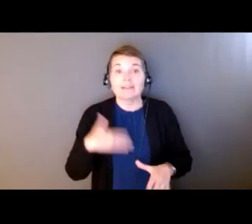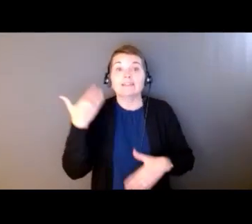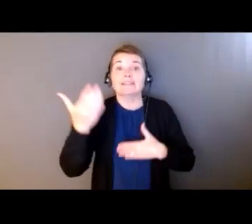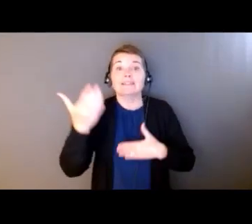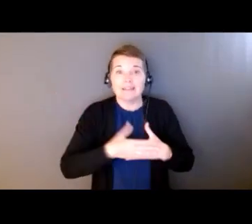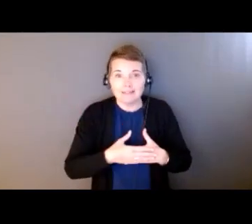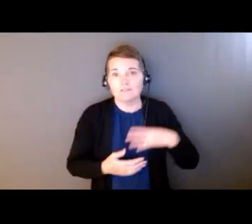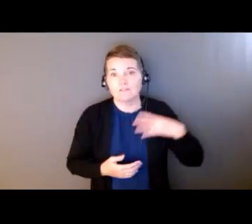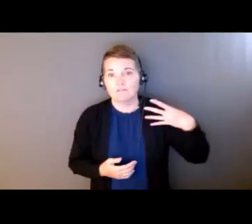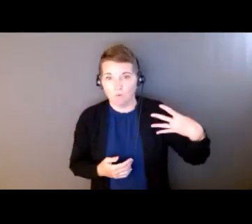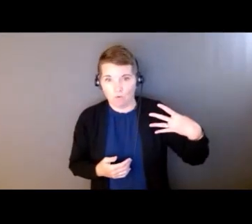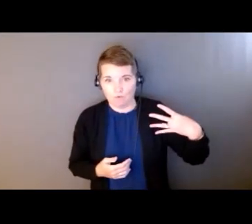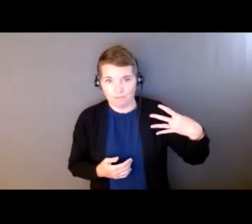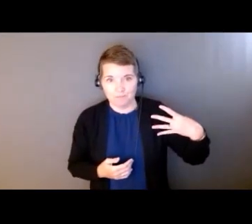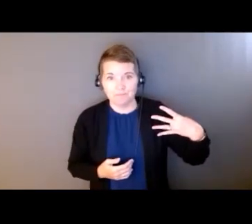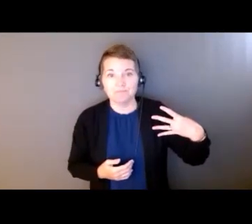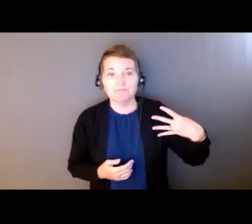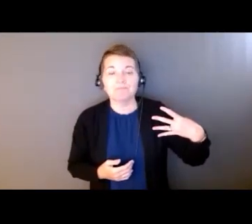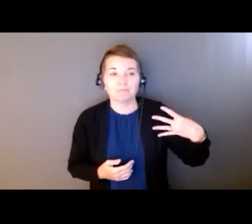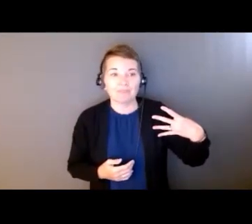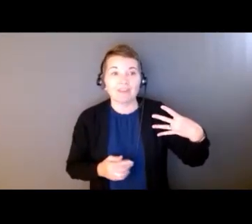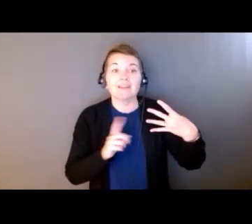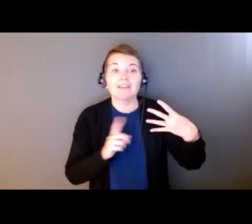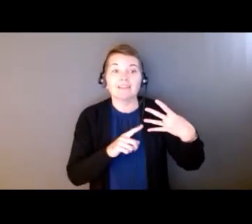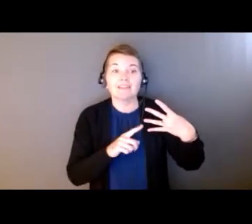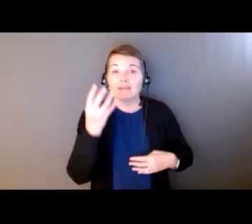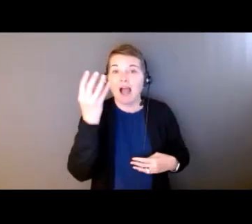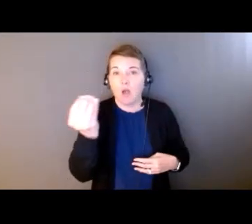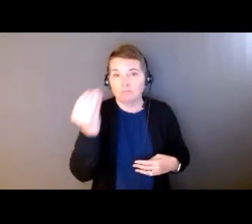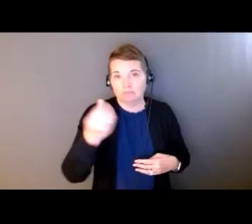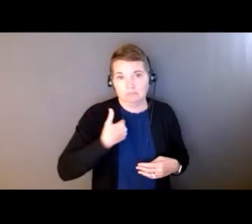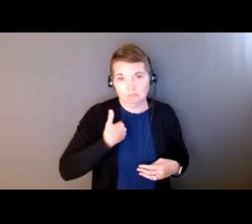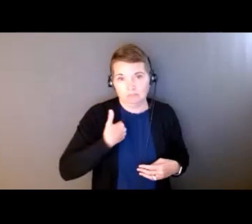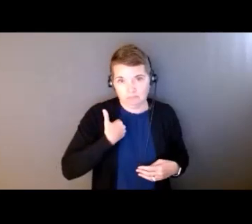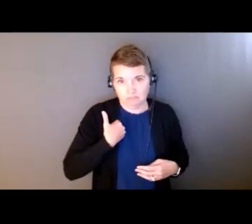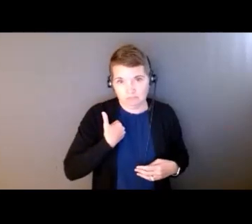include dates outside of Canada, and they would effectively just